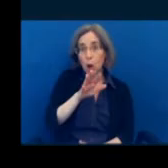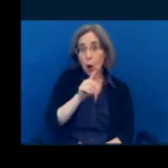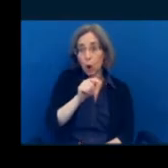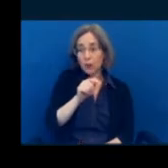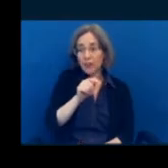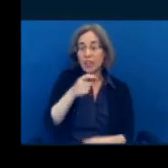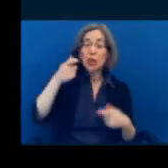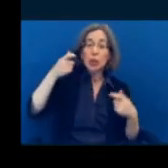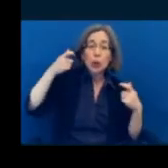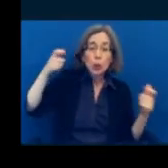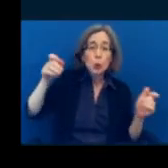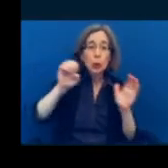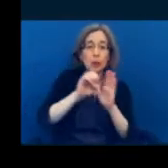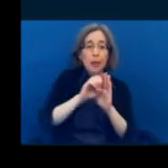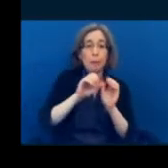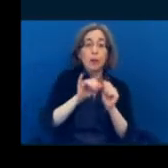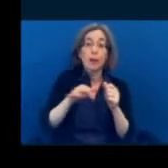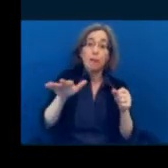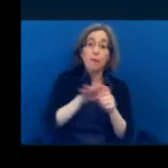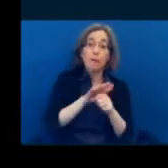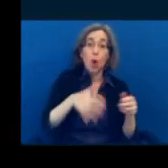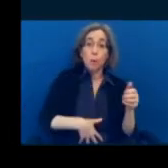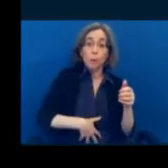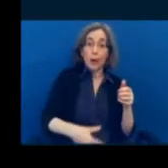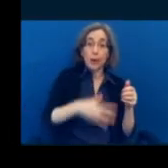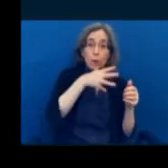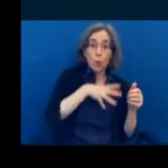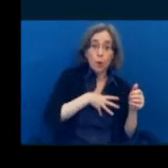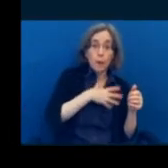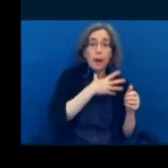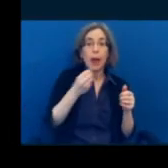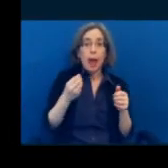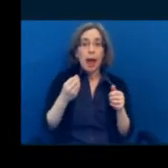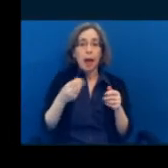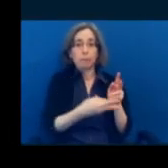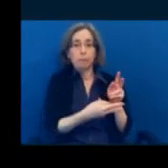THE FULL PREGNANCY FIGURE AND THE UTERROUS.